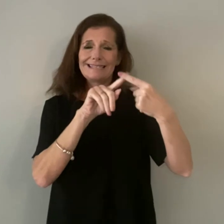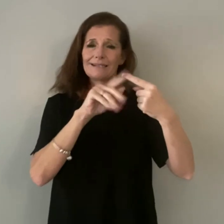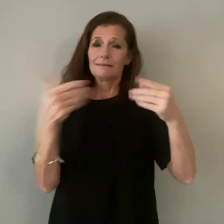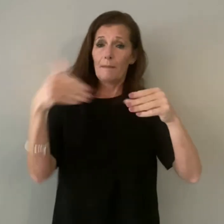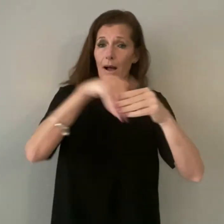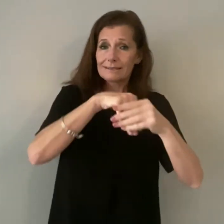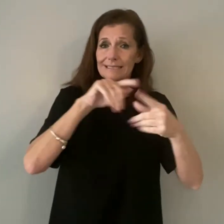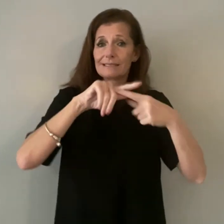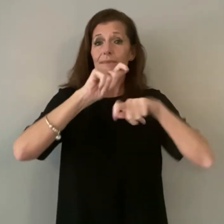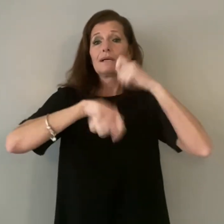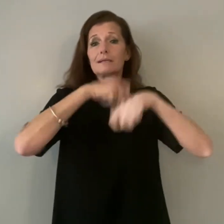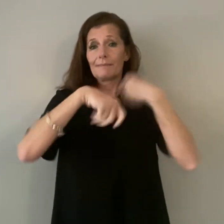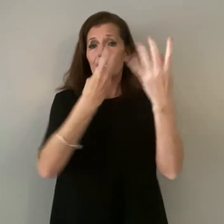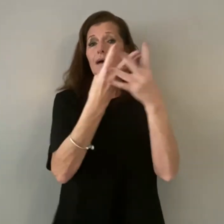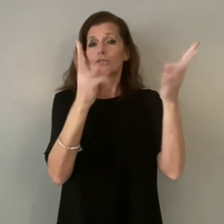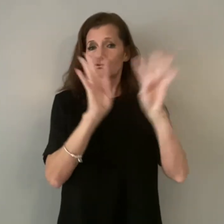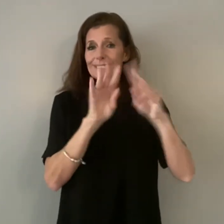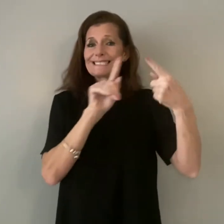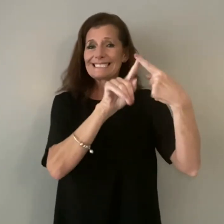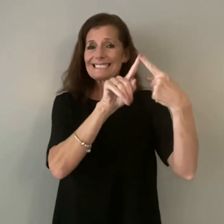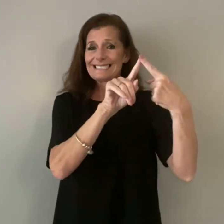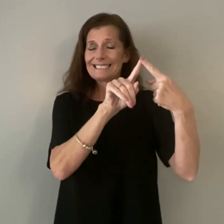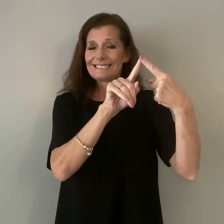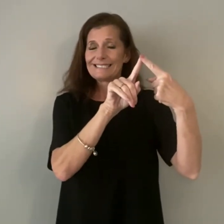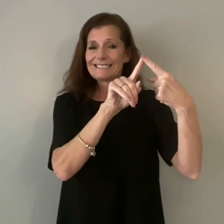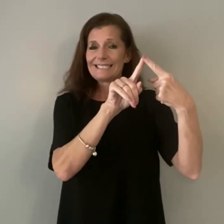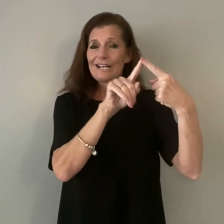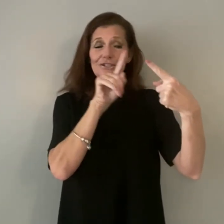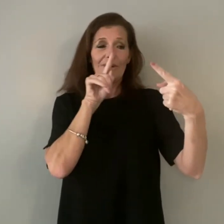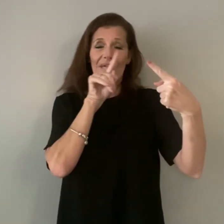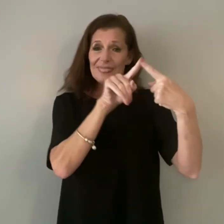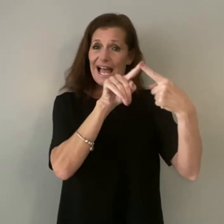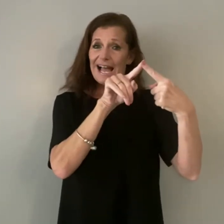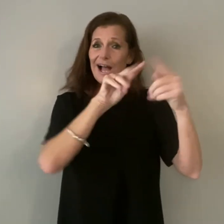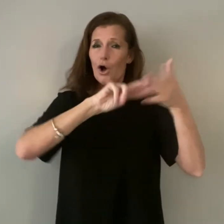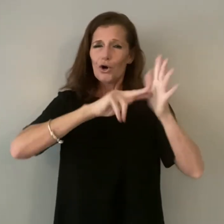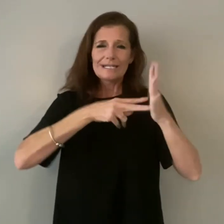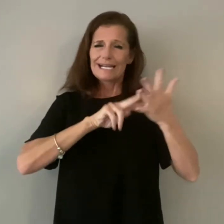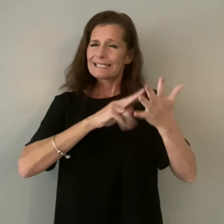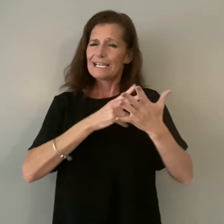as a participant and then becoming a trustee. I think that's an organization